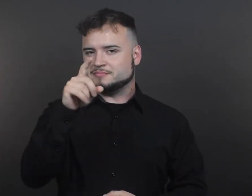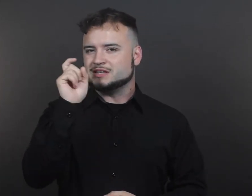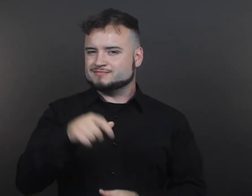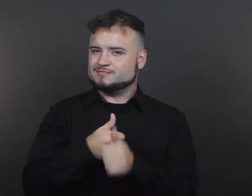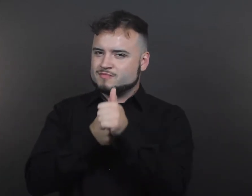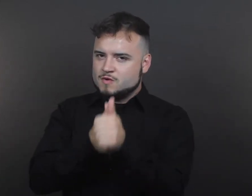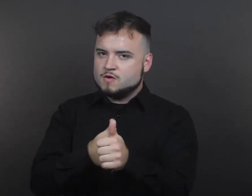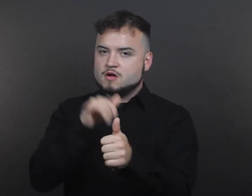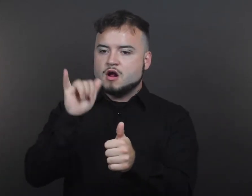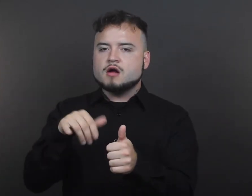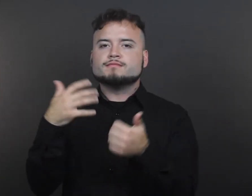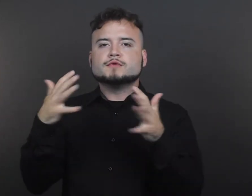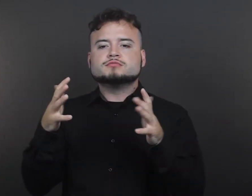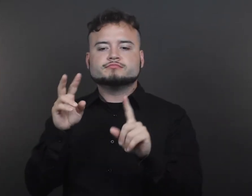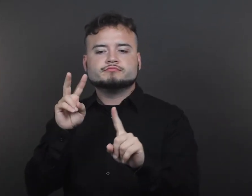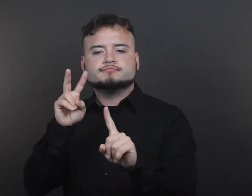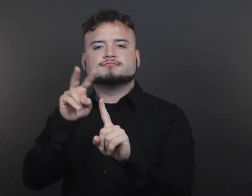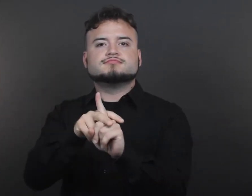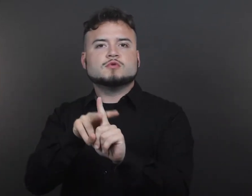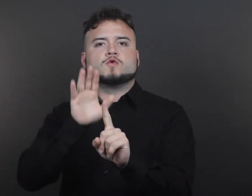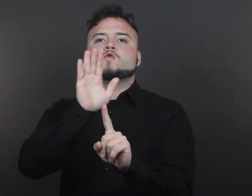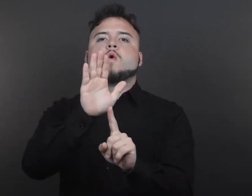You must vote at your assigned polling place.